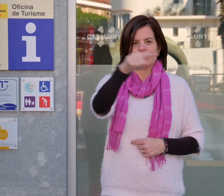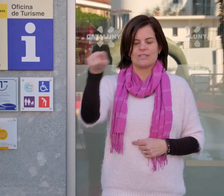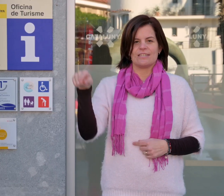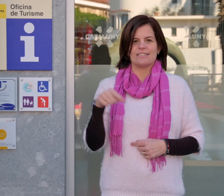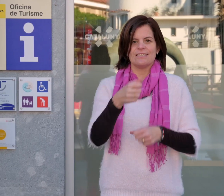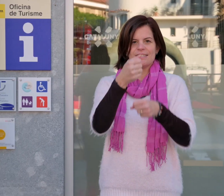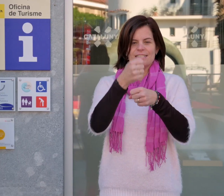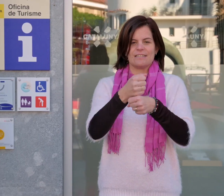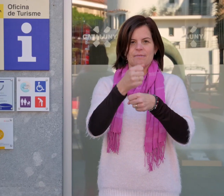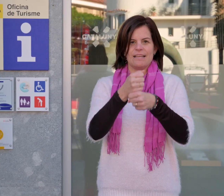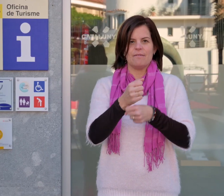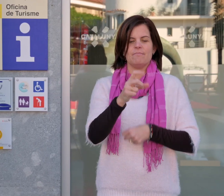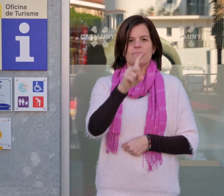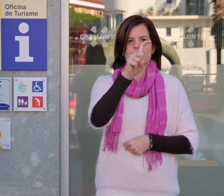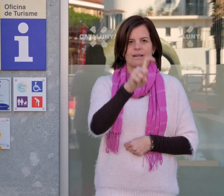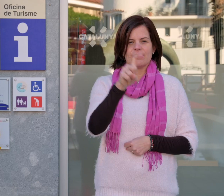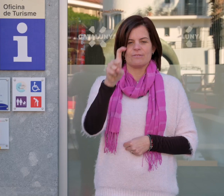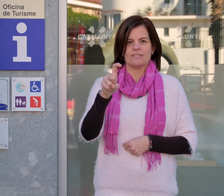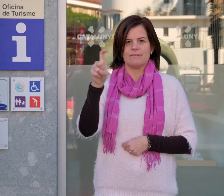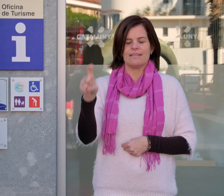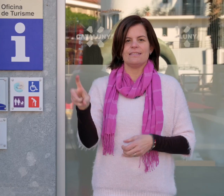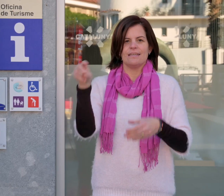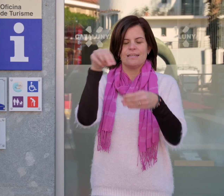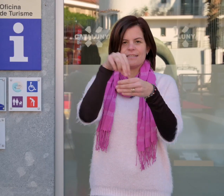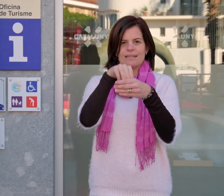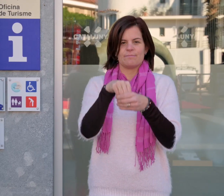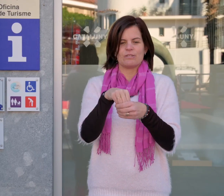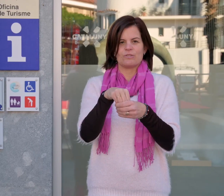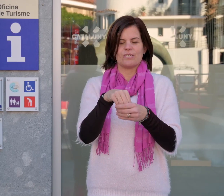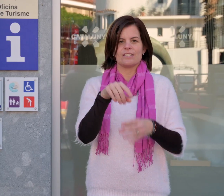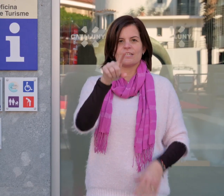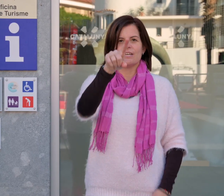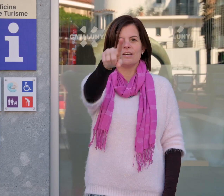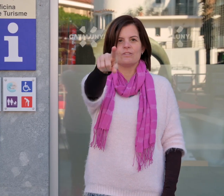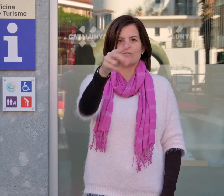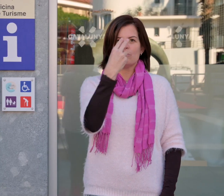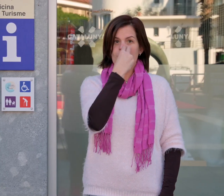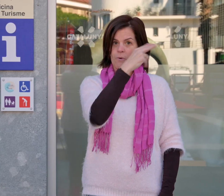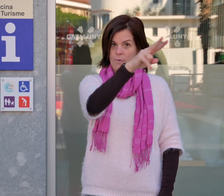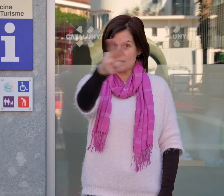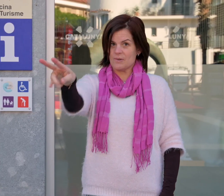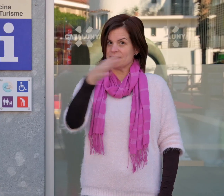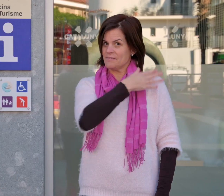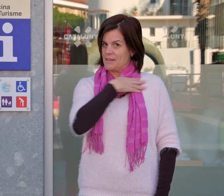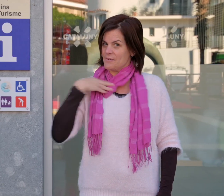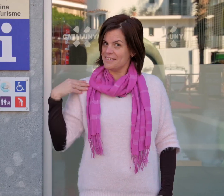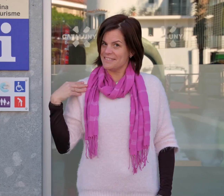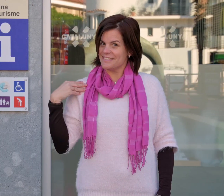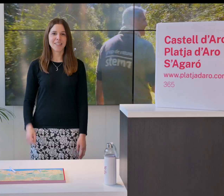we work to be more inclusive every day. Would you like to come and discover our town?